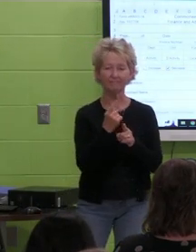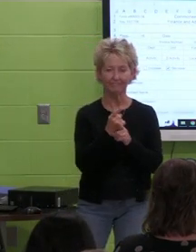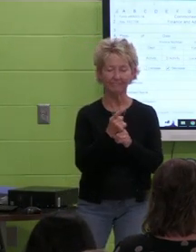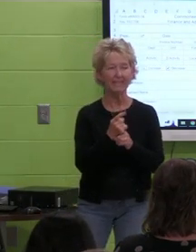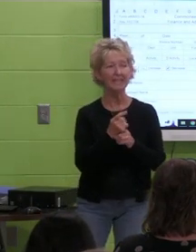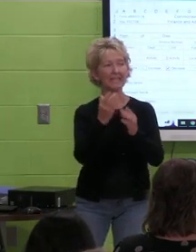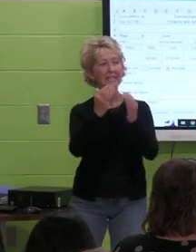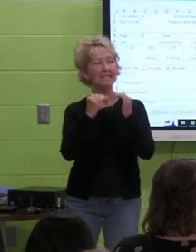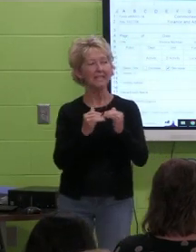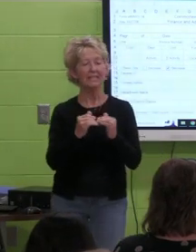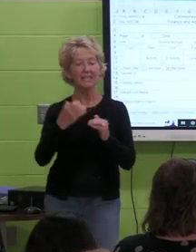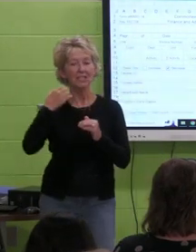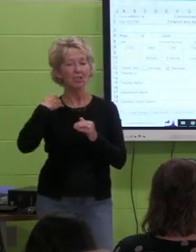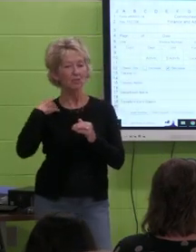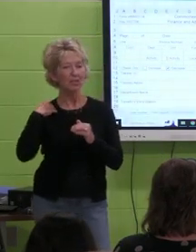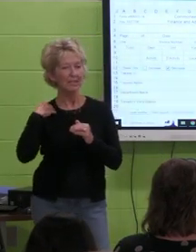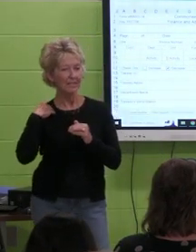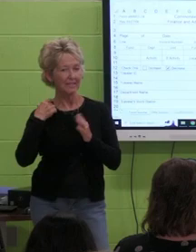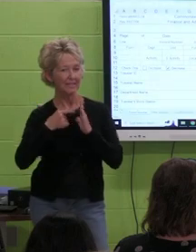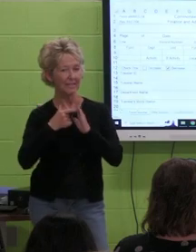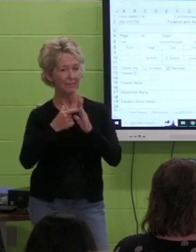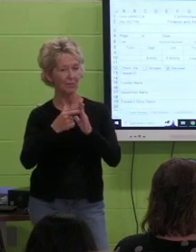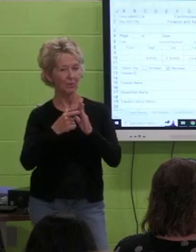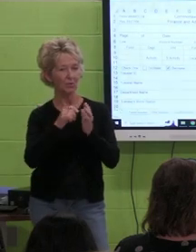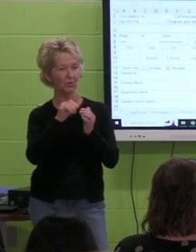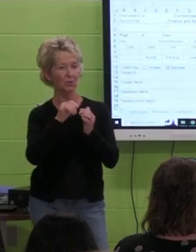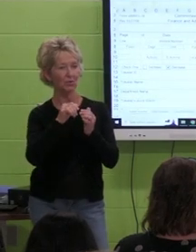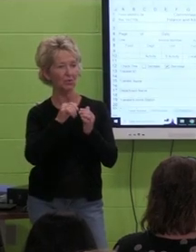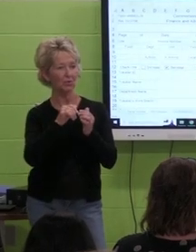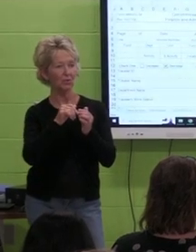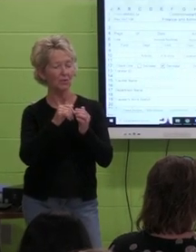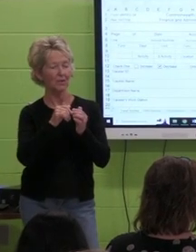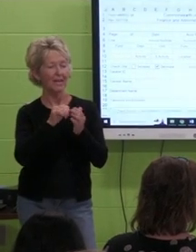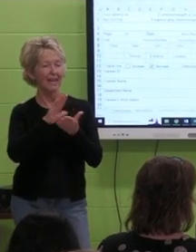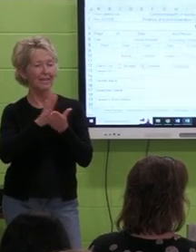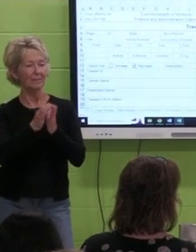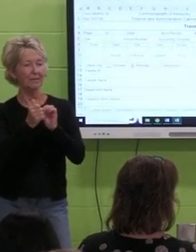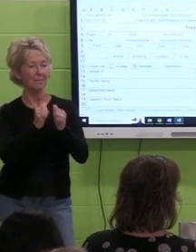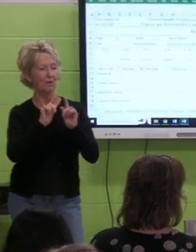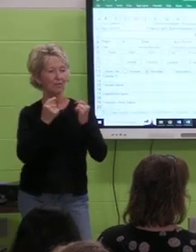like coaches like I take our academic bowl team we travel that money has came from a different